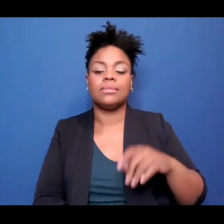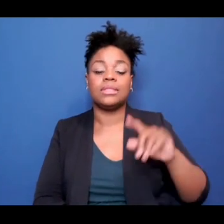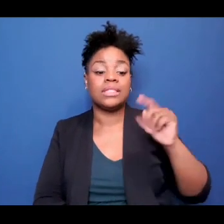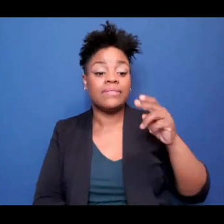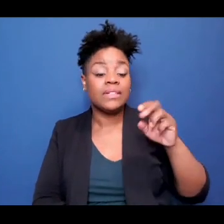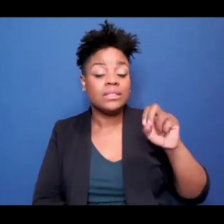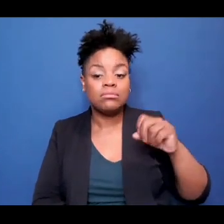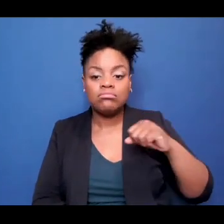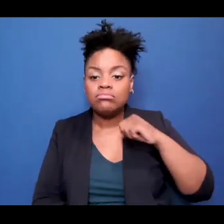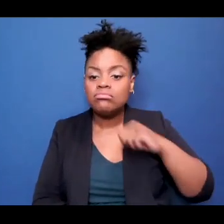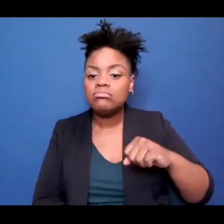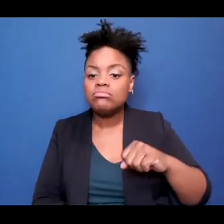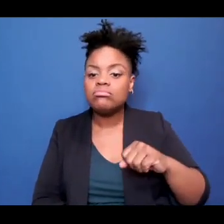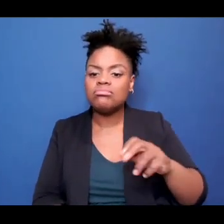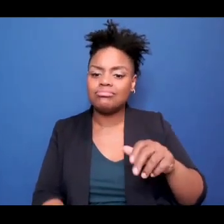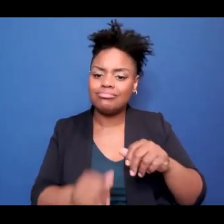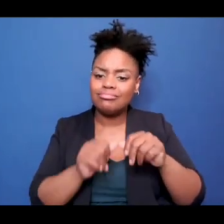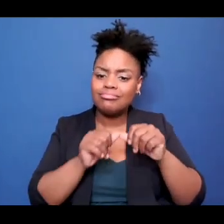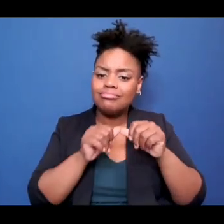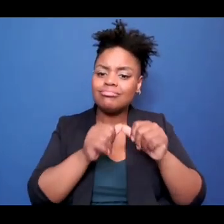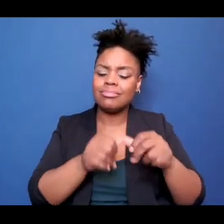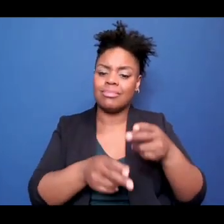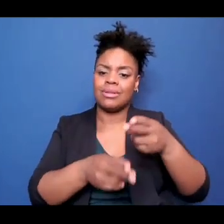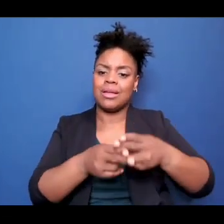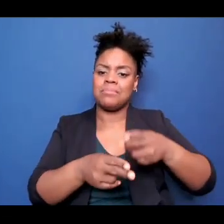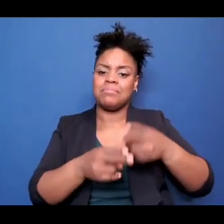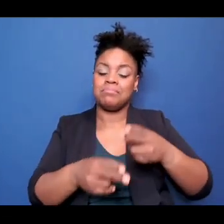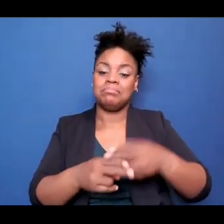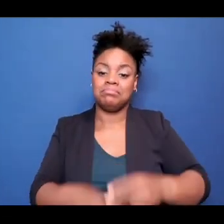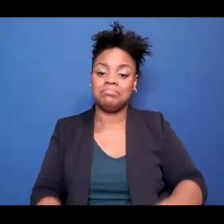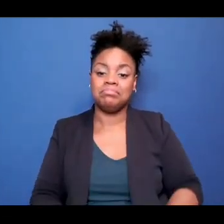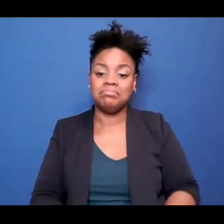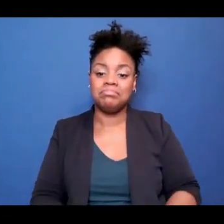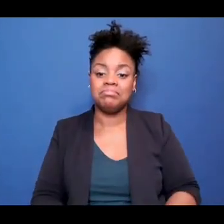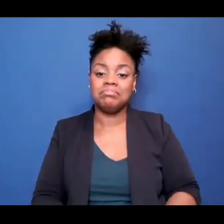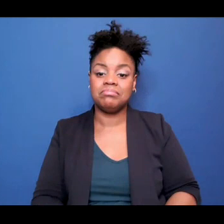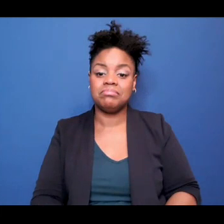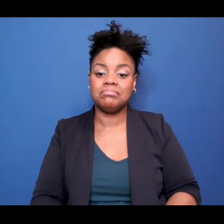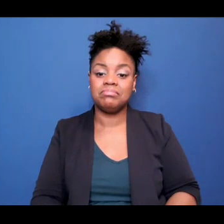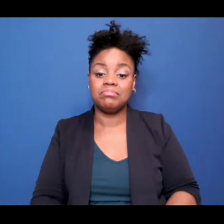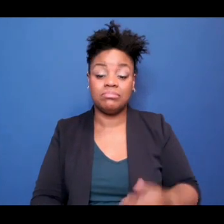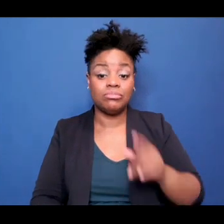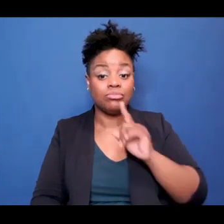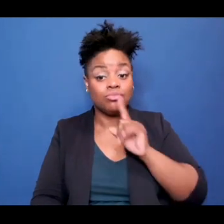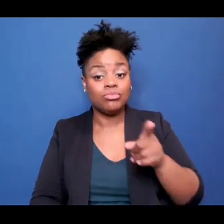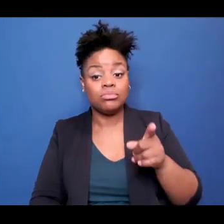STEVENS HAD UNTIL THEN REMAINED STEADFAST IN KEEPING THE SAMBO'S NAME, SEEING NO HARM IN IT AND